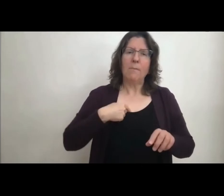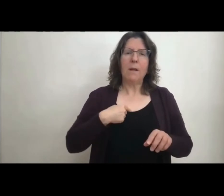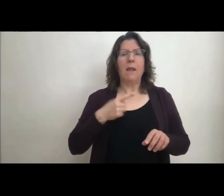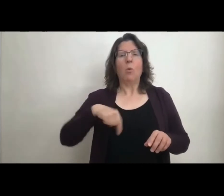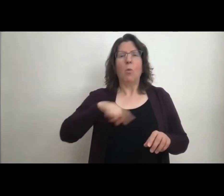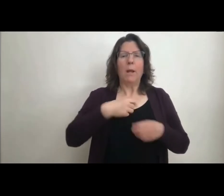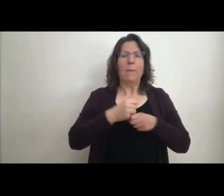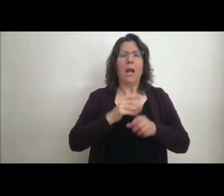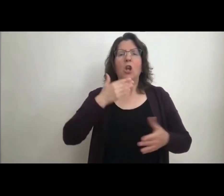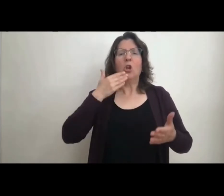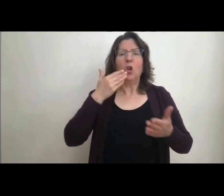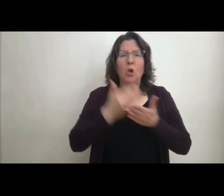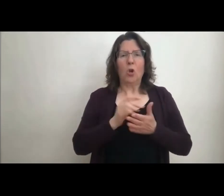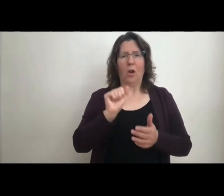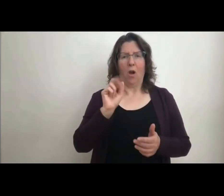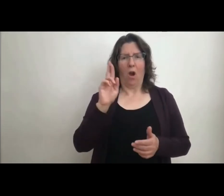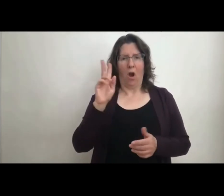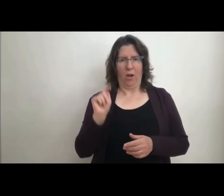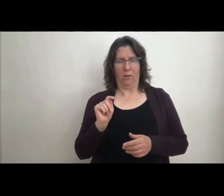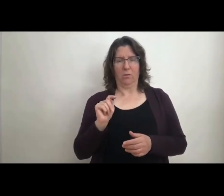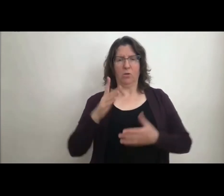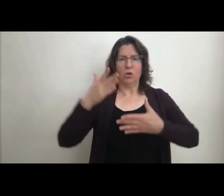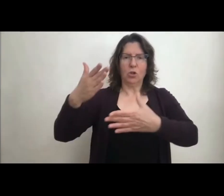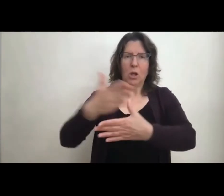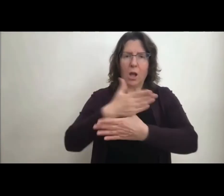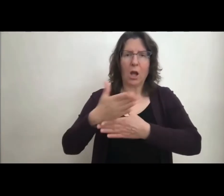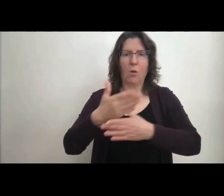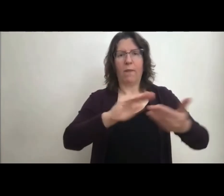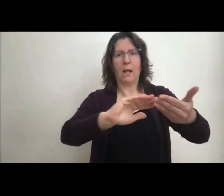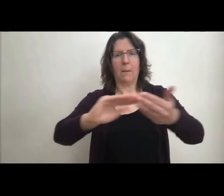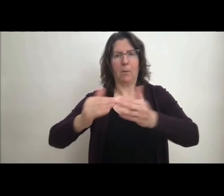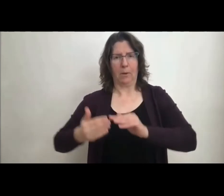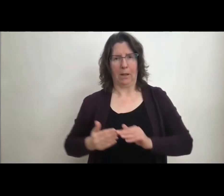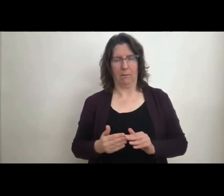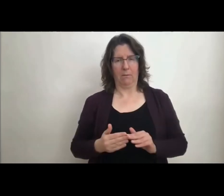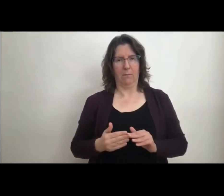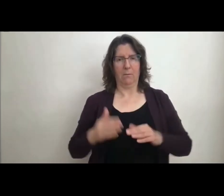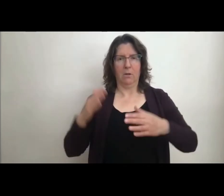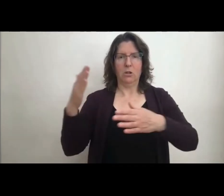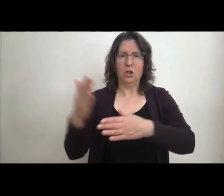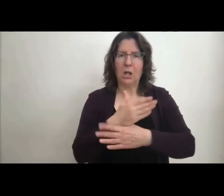It was important to me that we create quality artistic products, so they can be shared